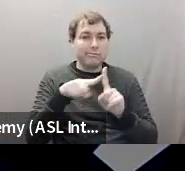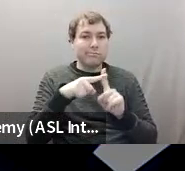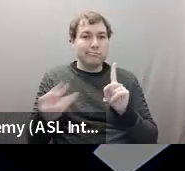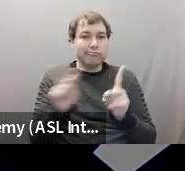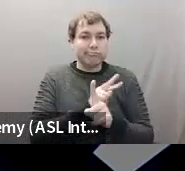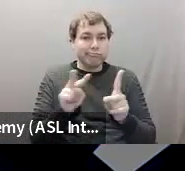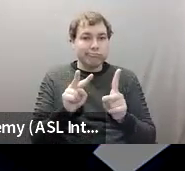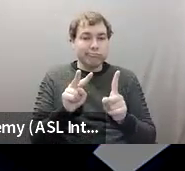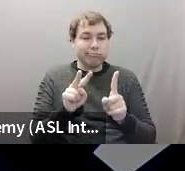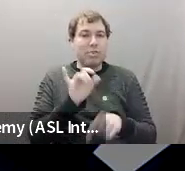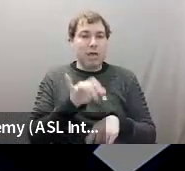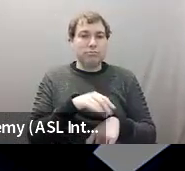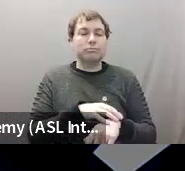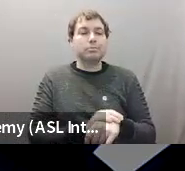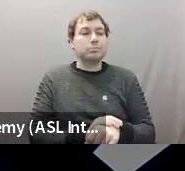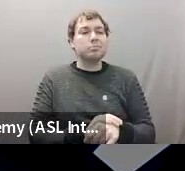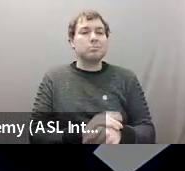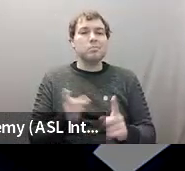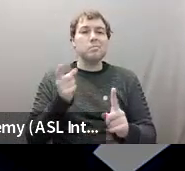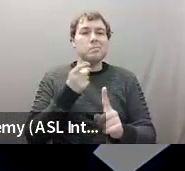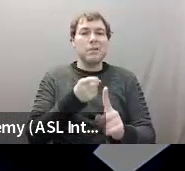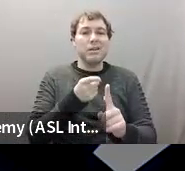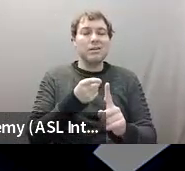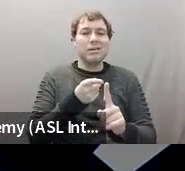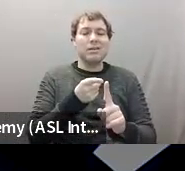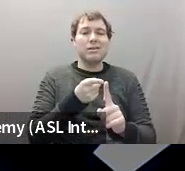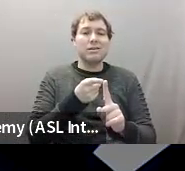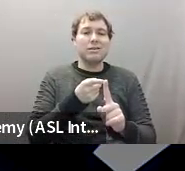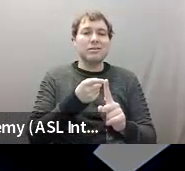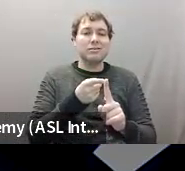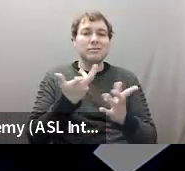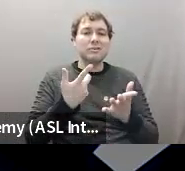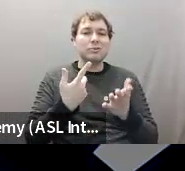Troy Bowser: and the the the main course of that. The main point of that was to figure out.